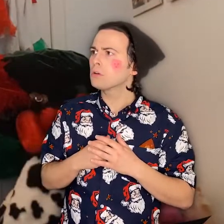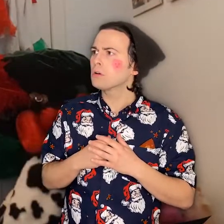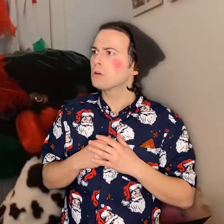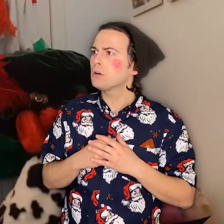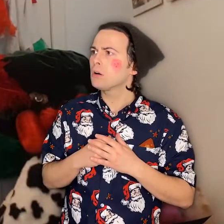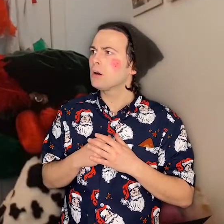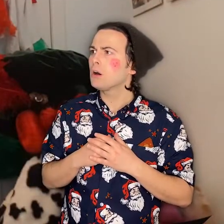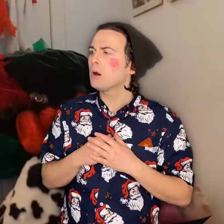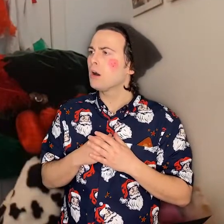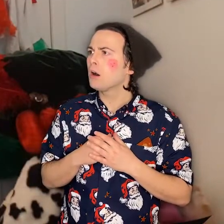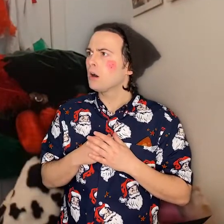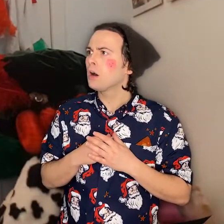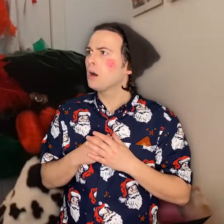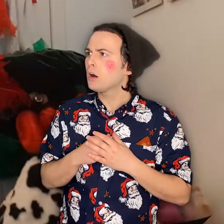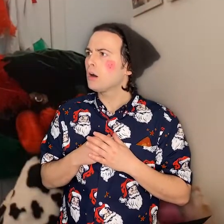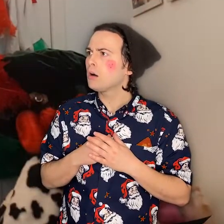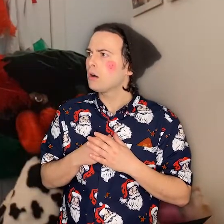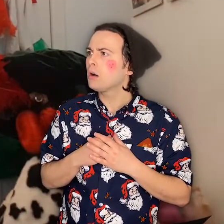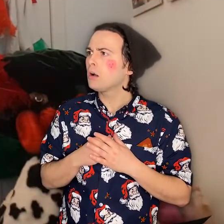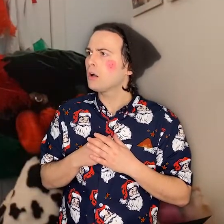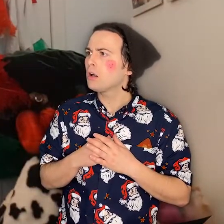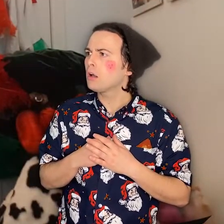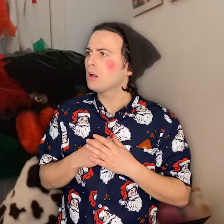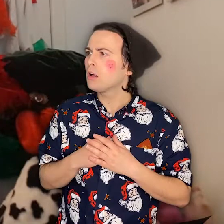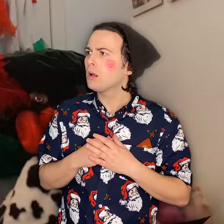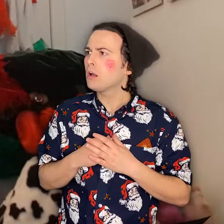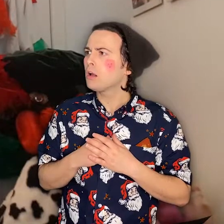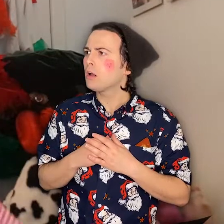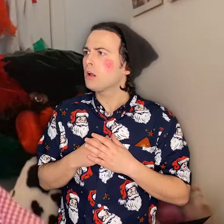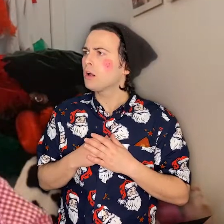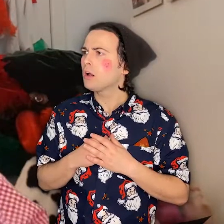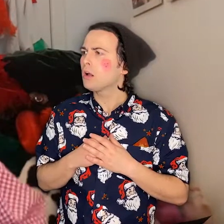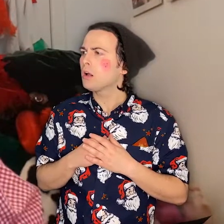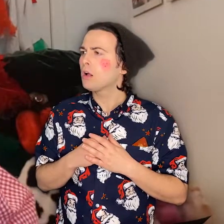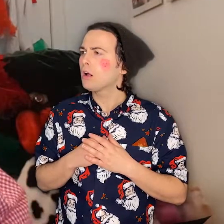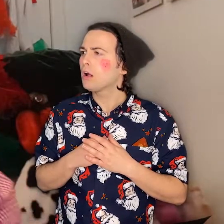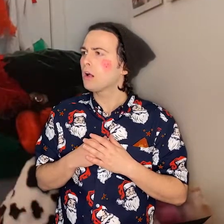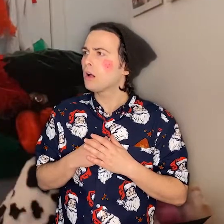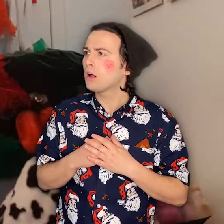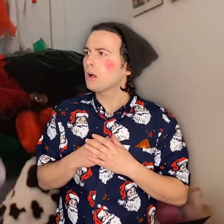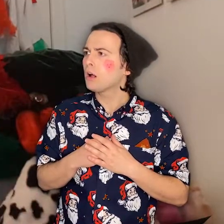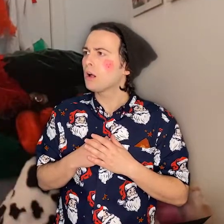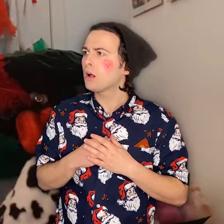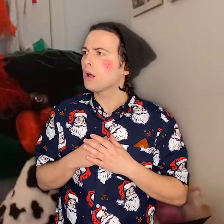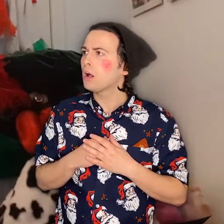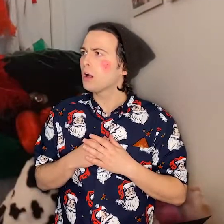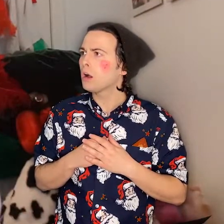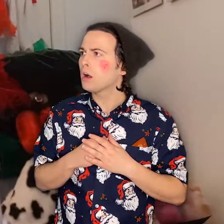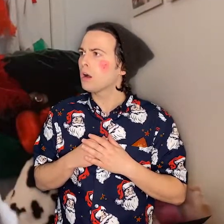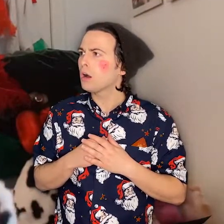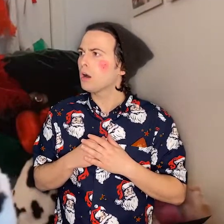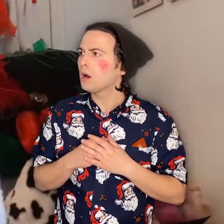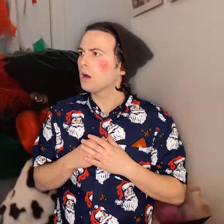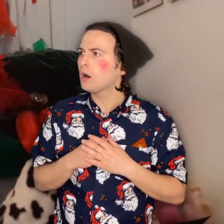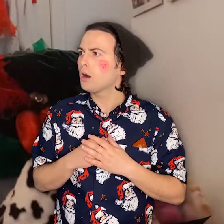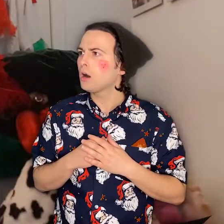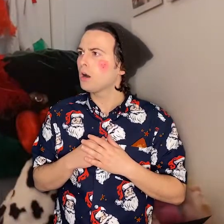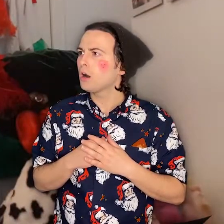change, the thunder started clapping, lightening all over the place and this look of evil just